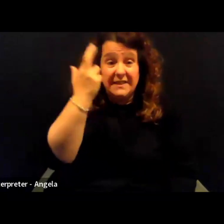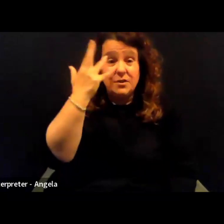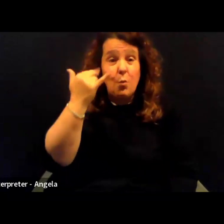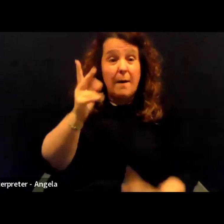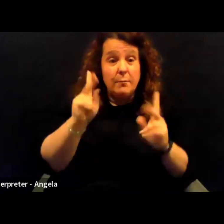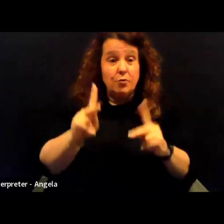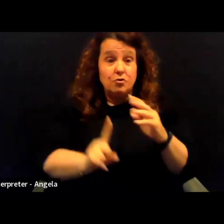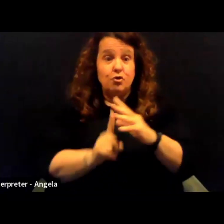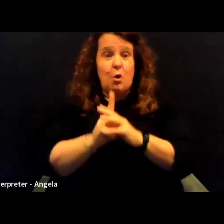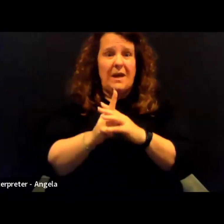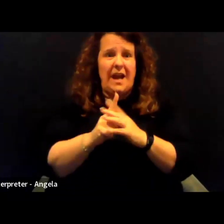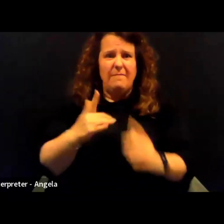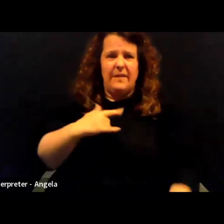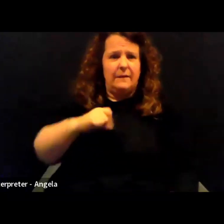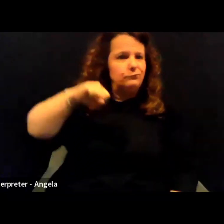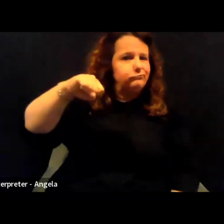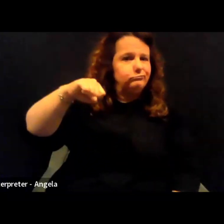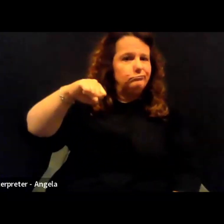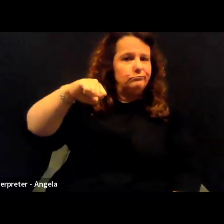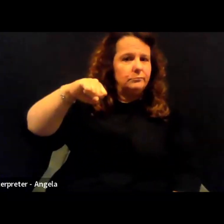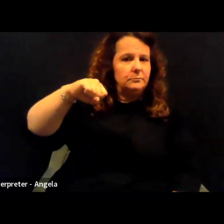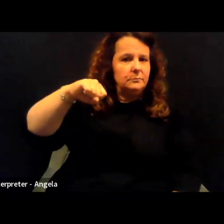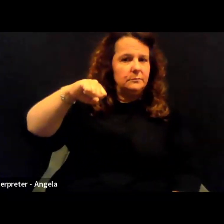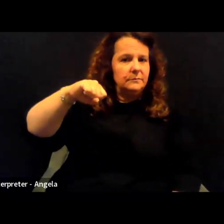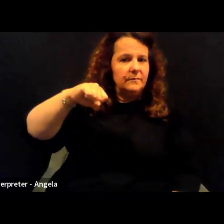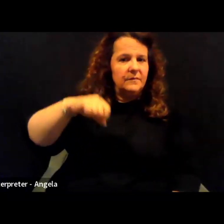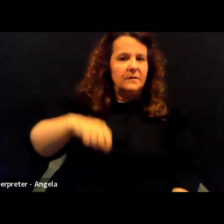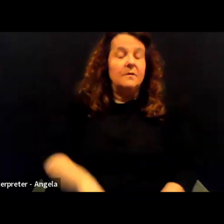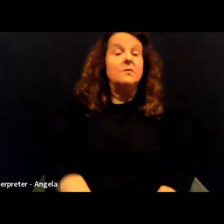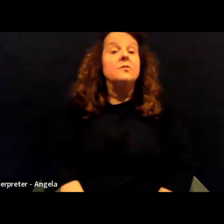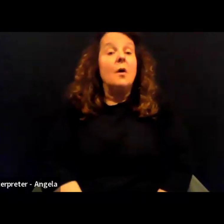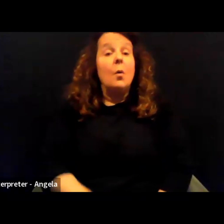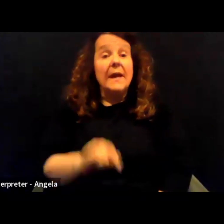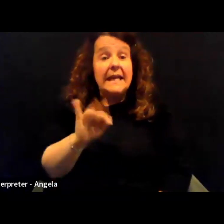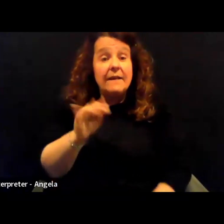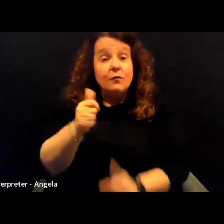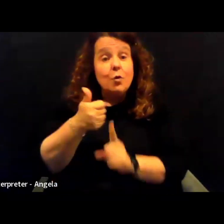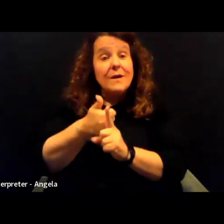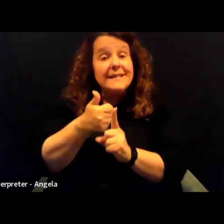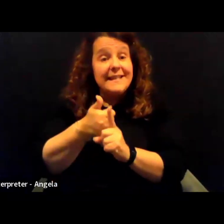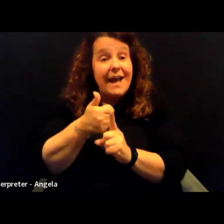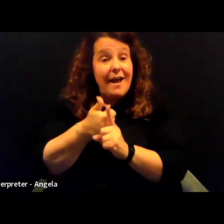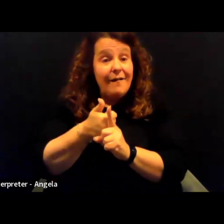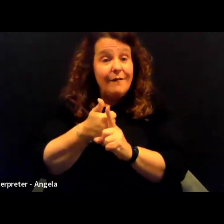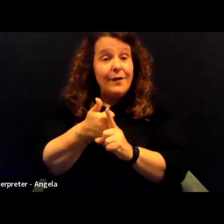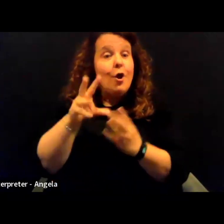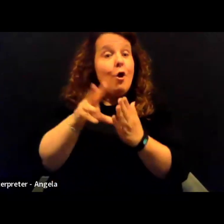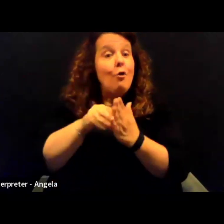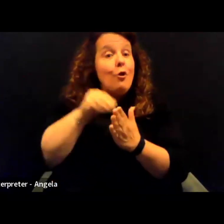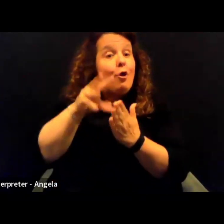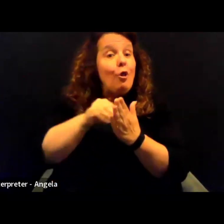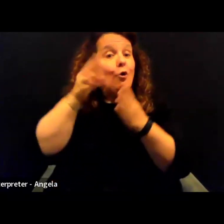And I think if you are the person learning, having some self compassion and also some mindfulness about what you're feeling